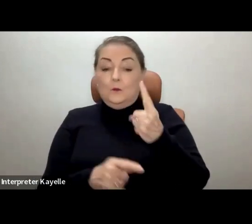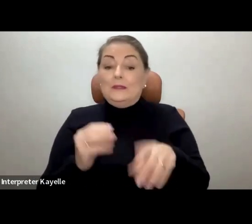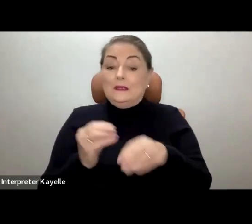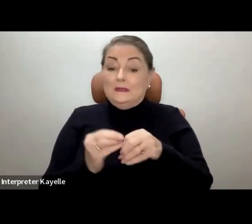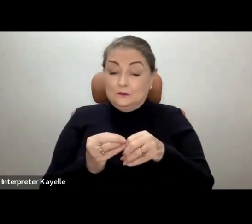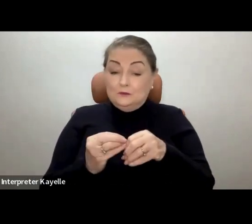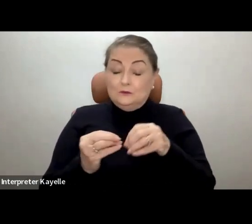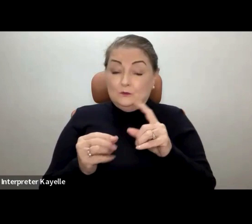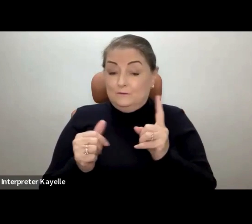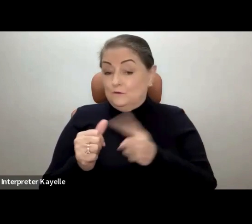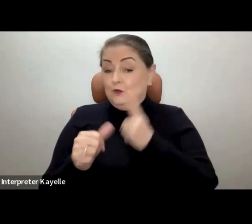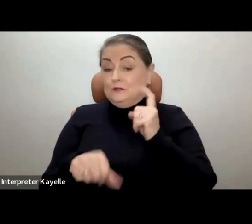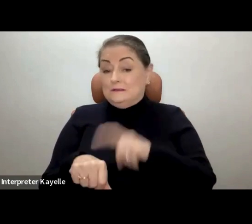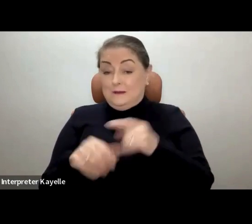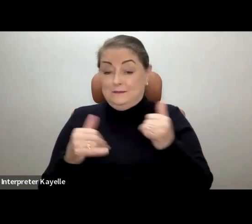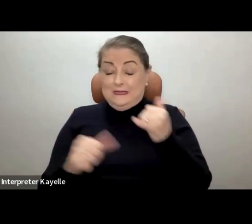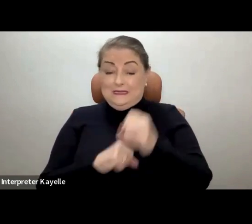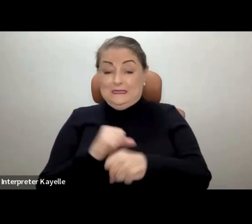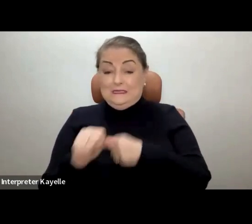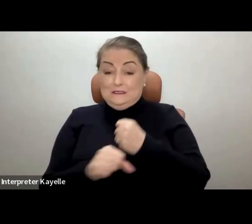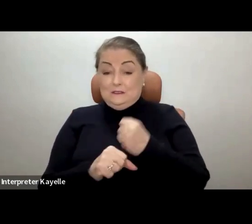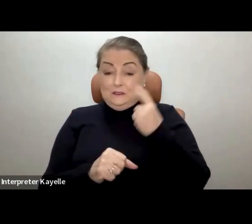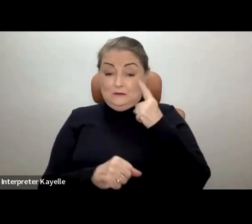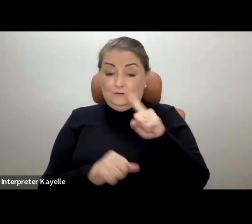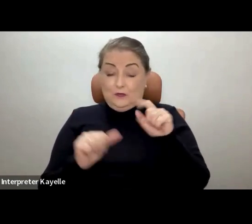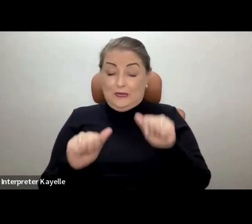the first time this year for Reelabilities, is we created